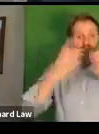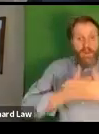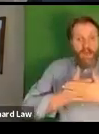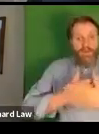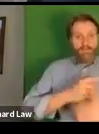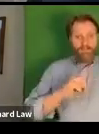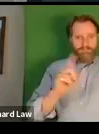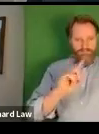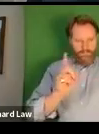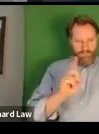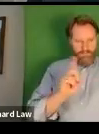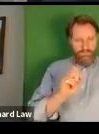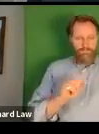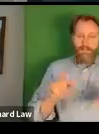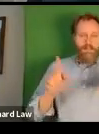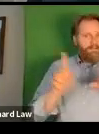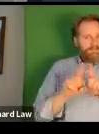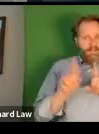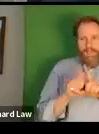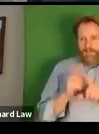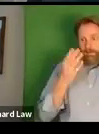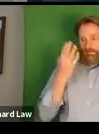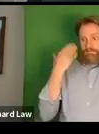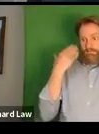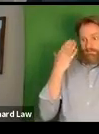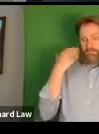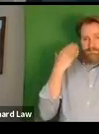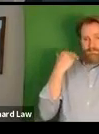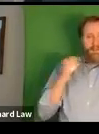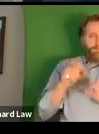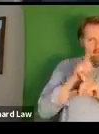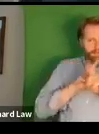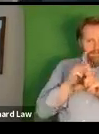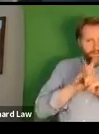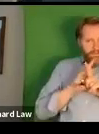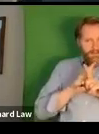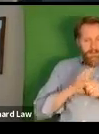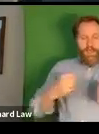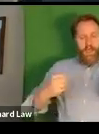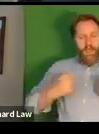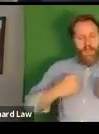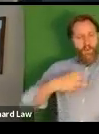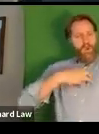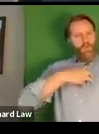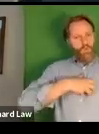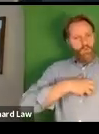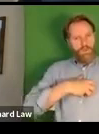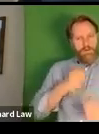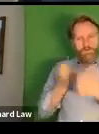did last time is that you know the union is negotiating and negotiating hard but